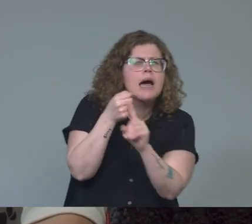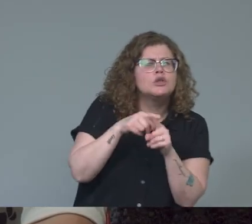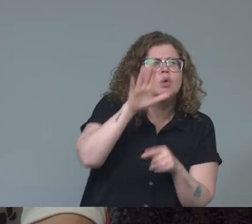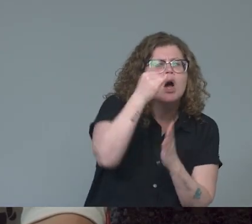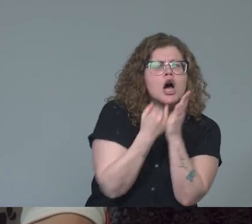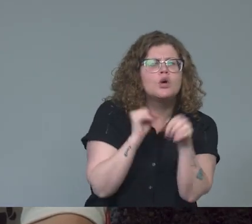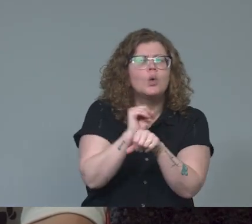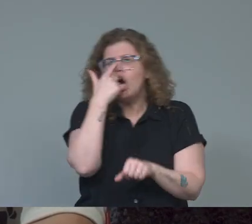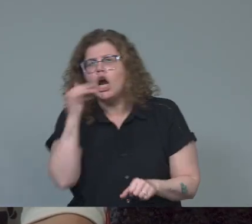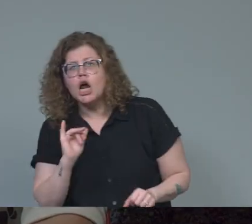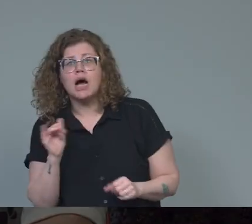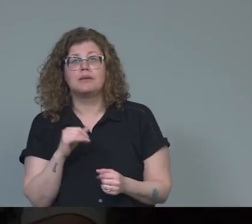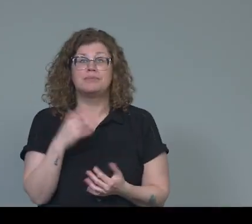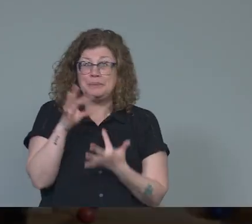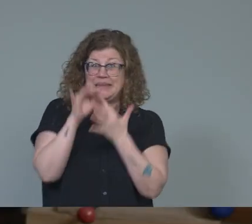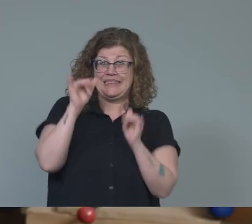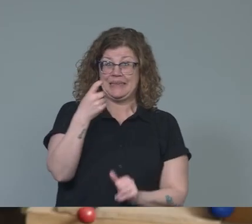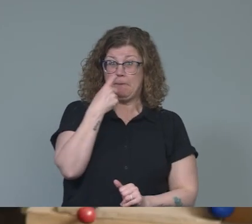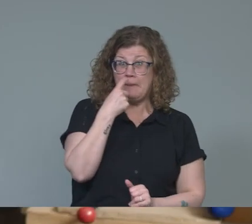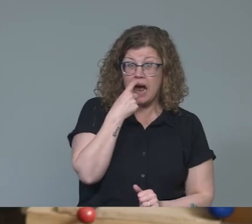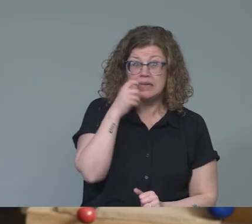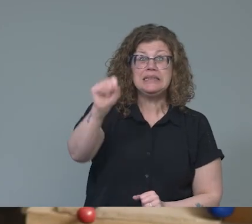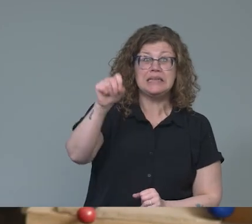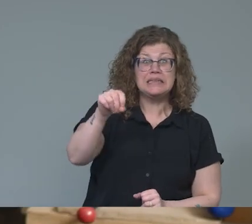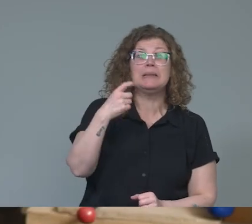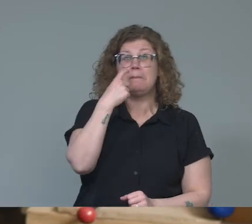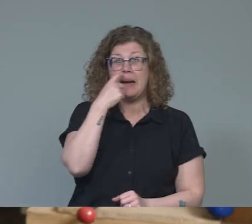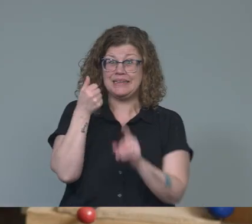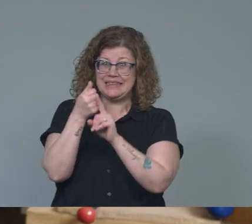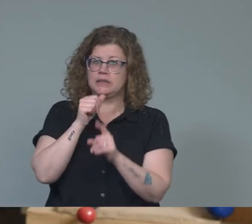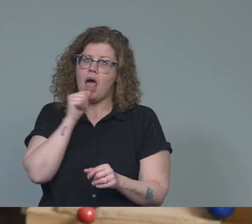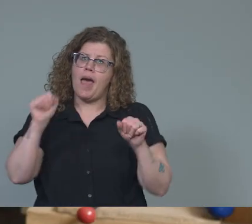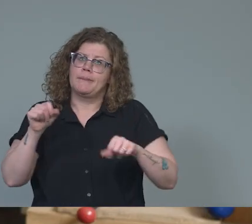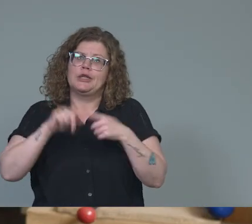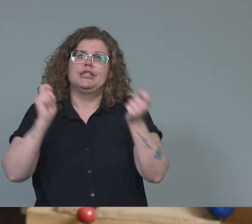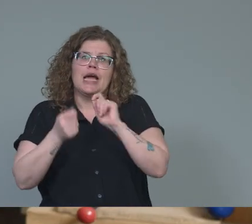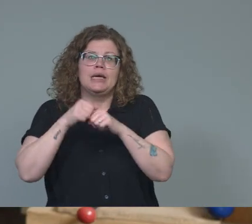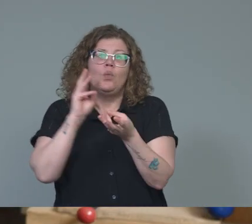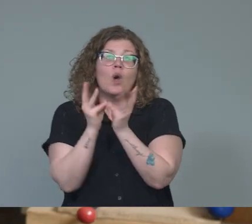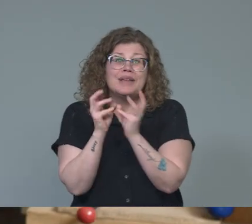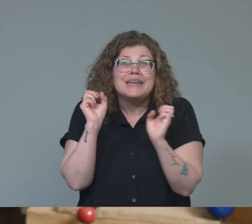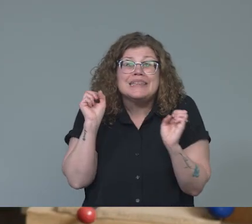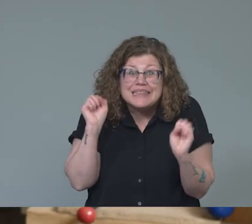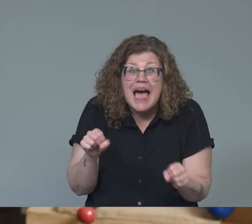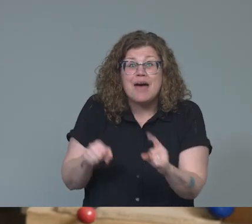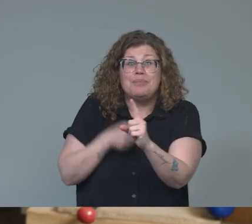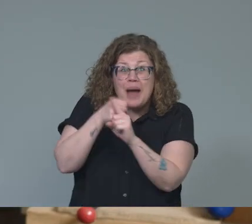keep them safe and keep them long lasting. I really learned a lot in that project because I've never really done much.